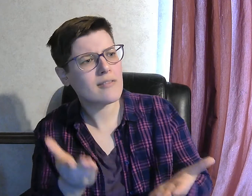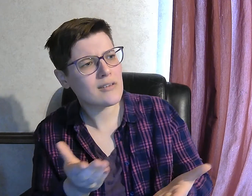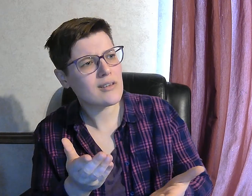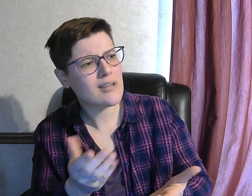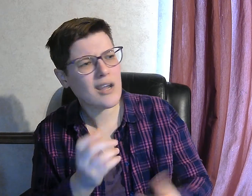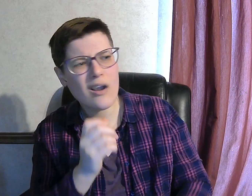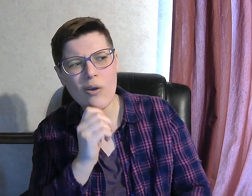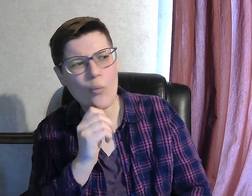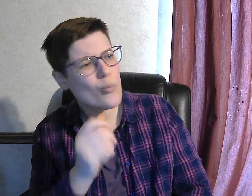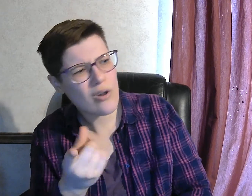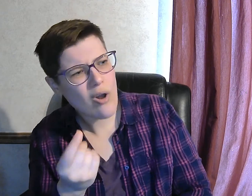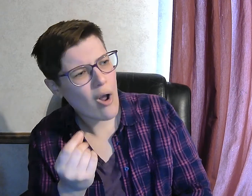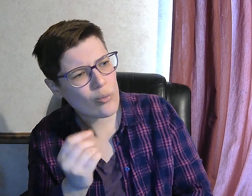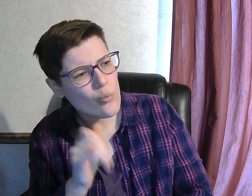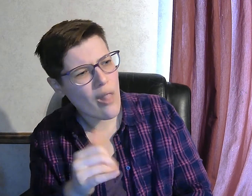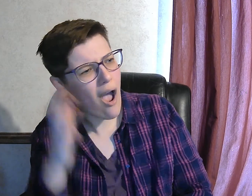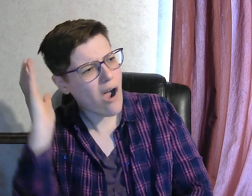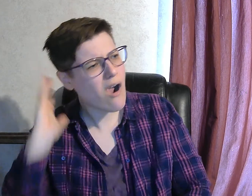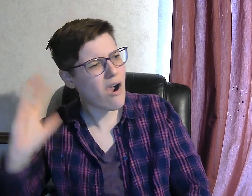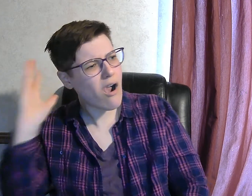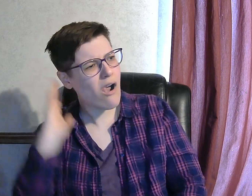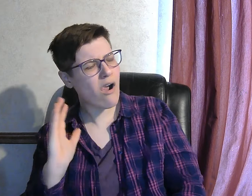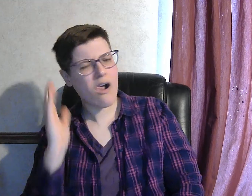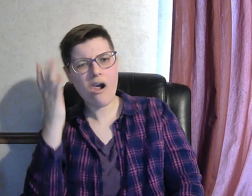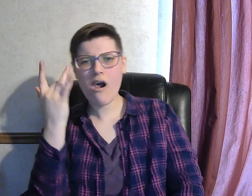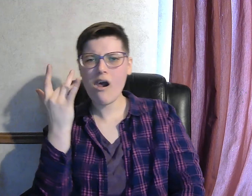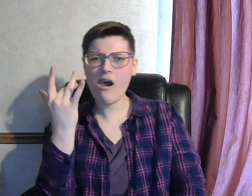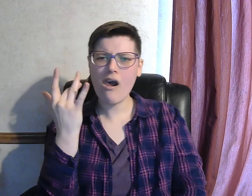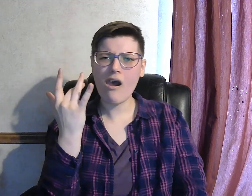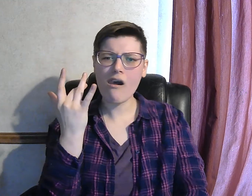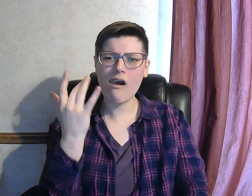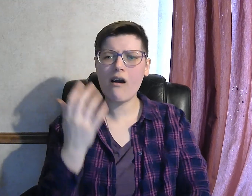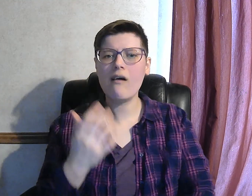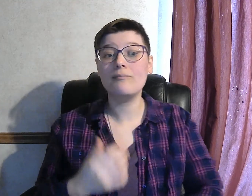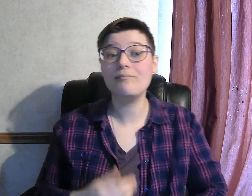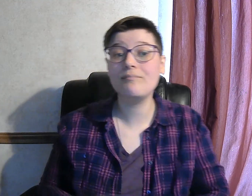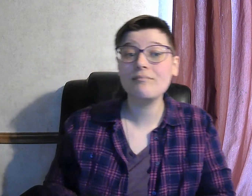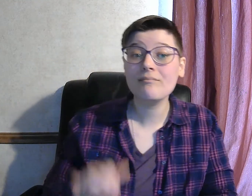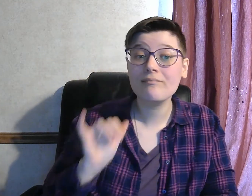then it is done and all the world wonders why it was not done centuries ago.”